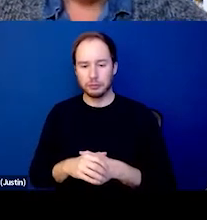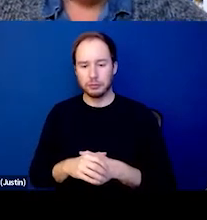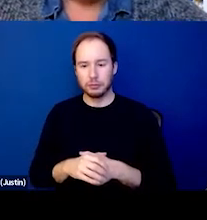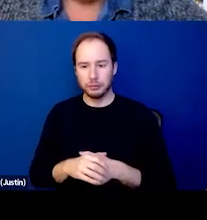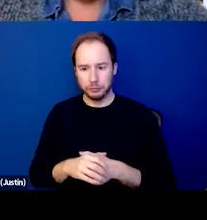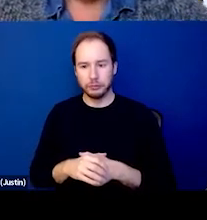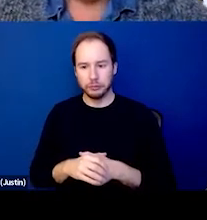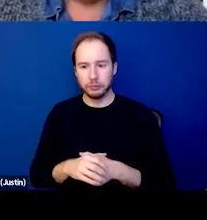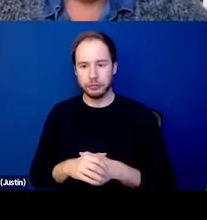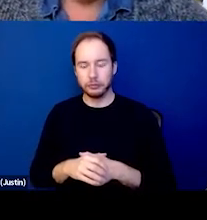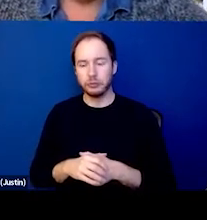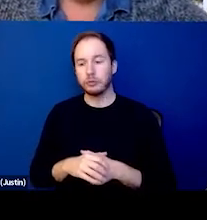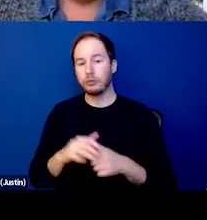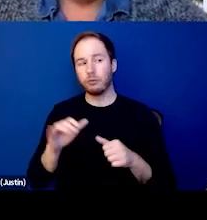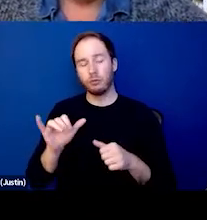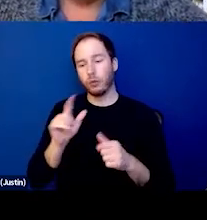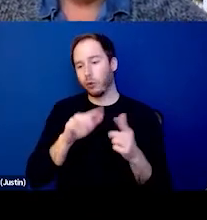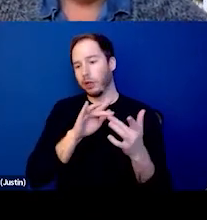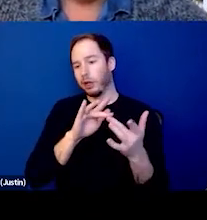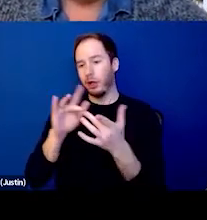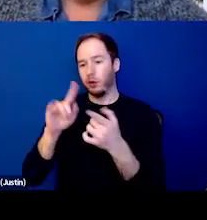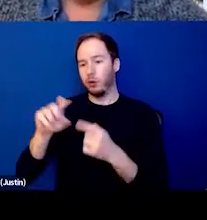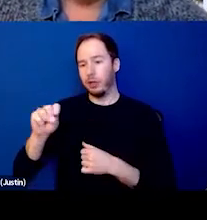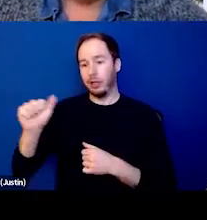And also outreaching to the Social Security Administration, the federal agency,